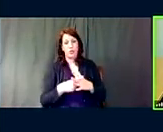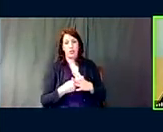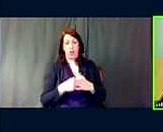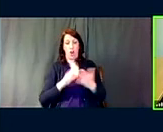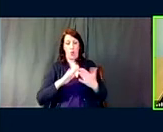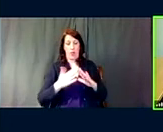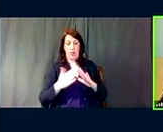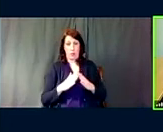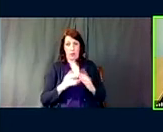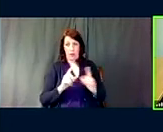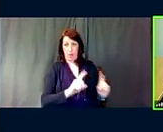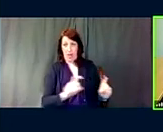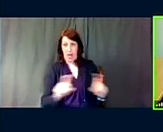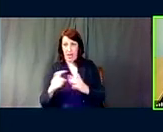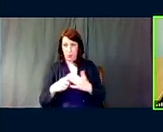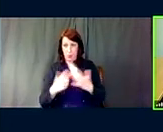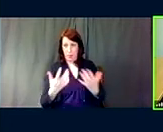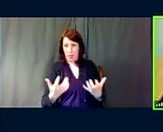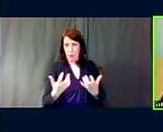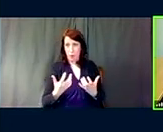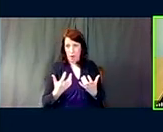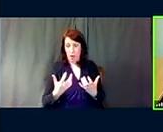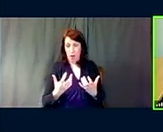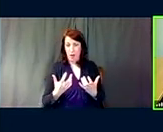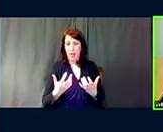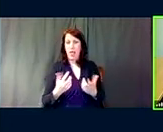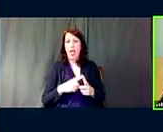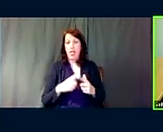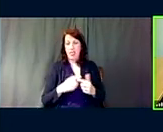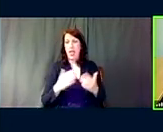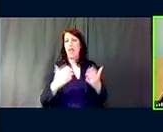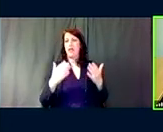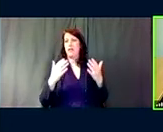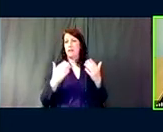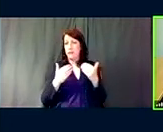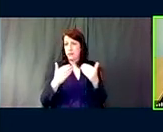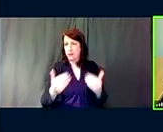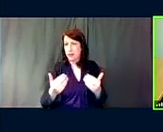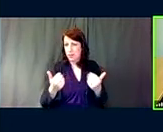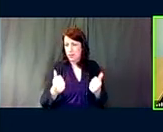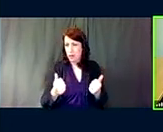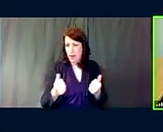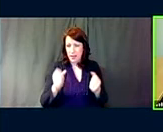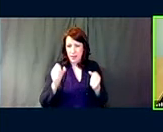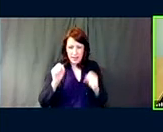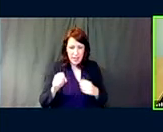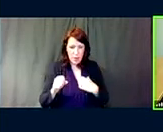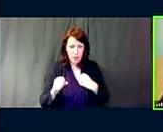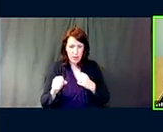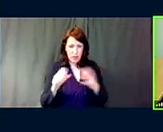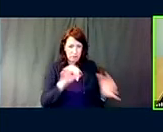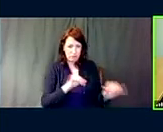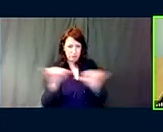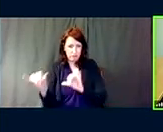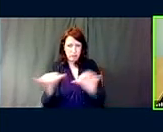WE START OFF WITH THE COMMUNITY ASKING WHAT THEY WANT AND THEN WE MOVE ON TO LOOK AT SOME OF